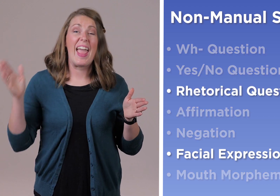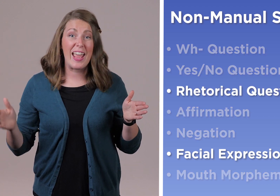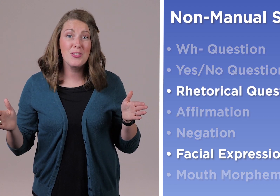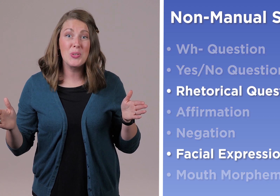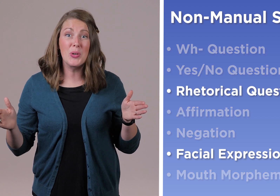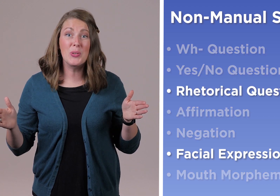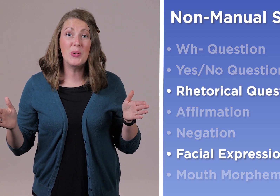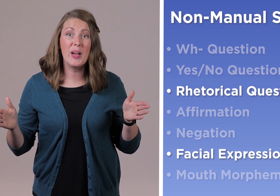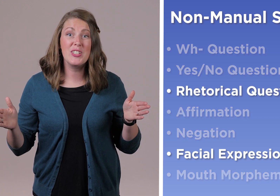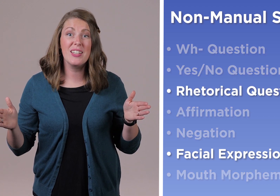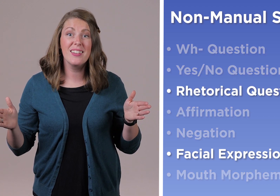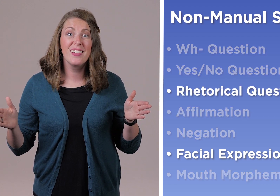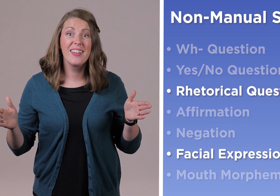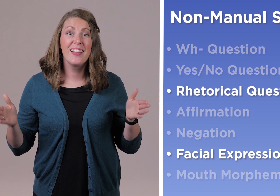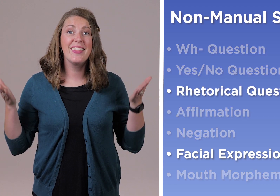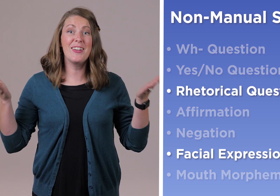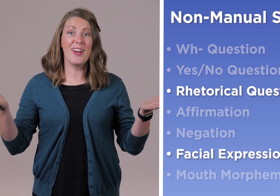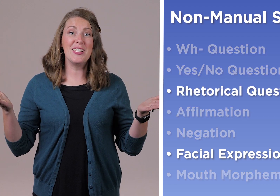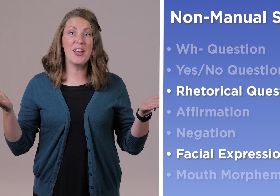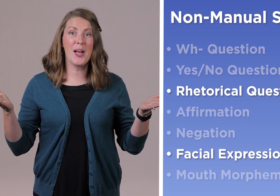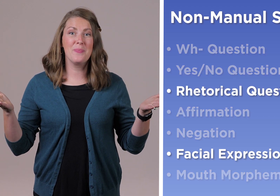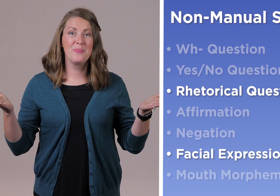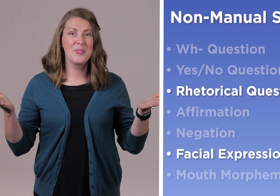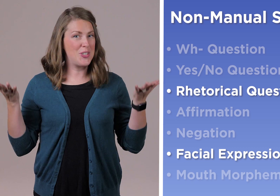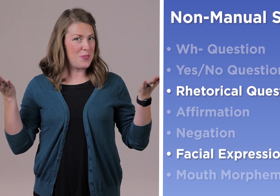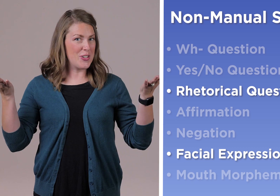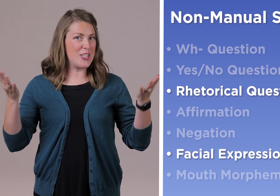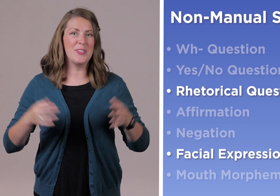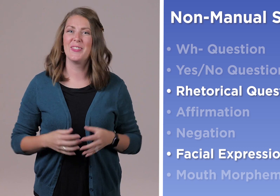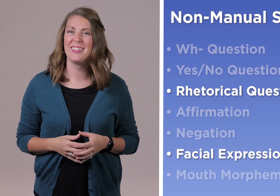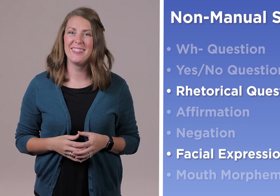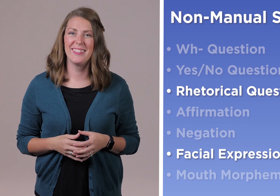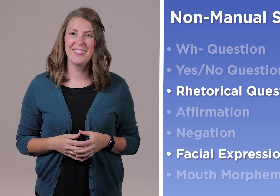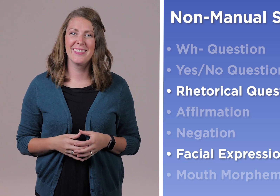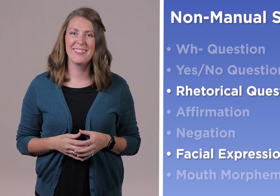and rhetorical question then great job. Two for two!